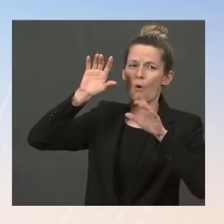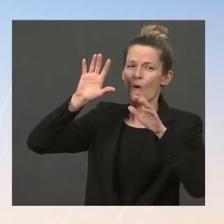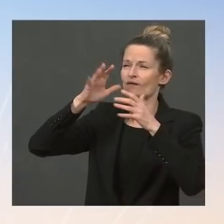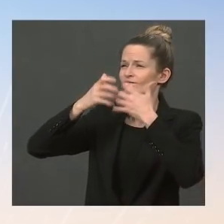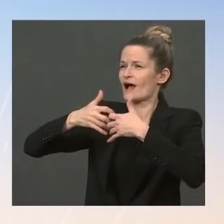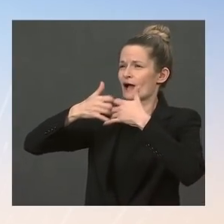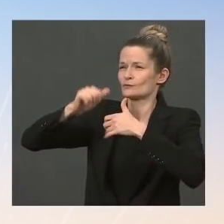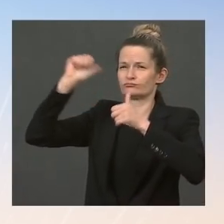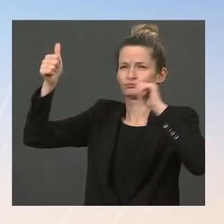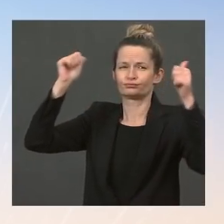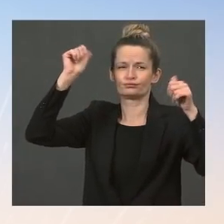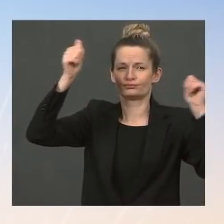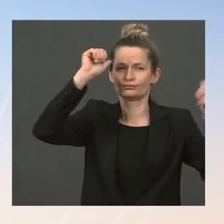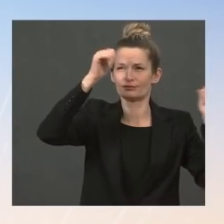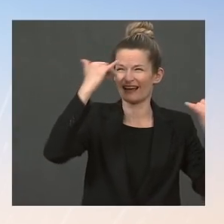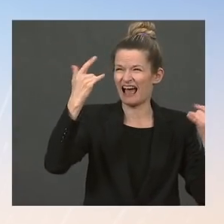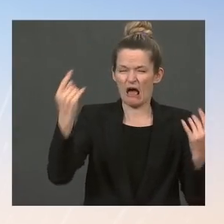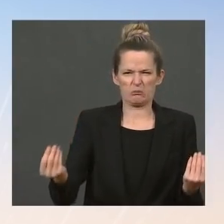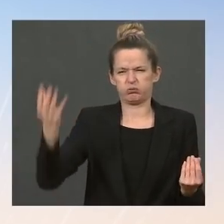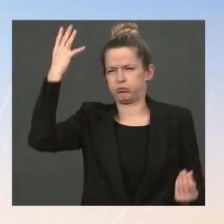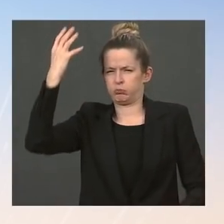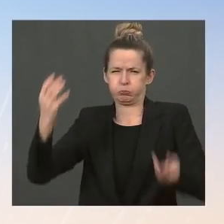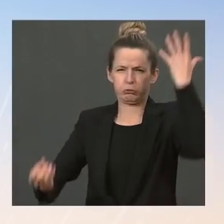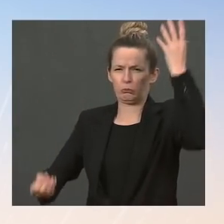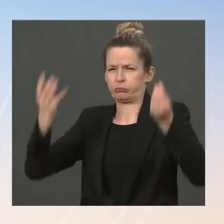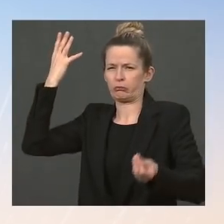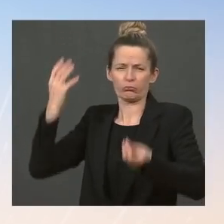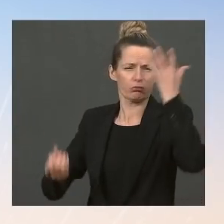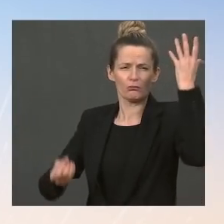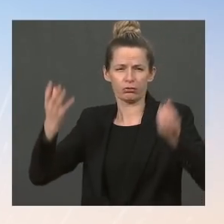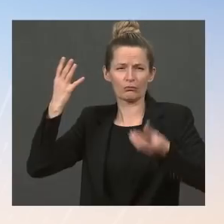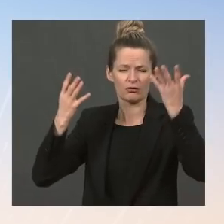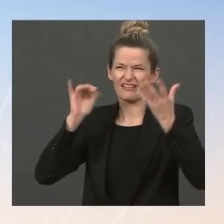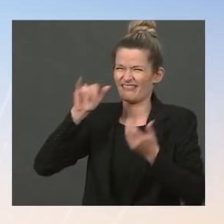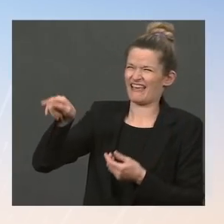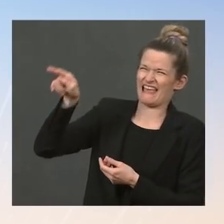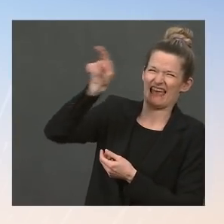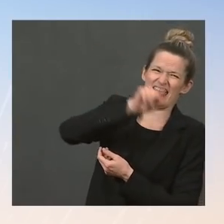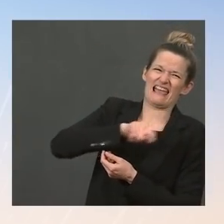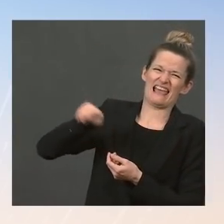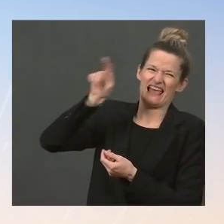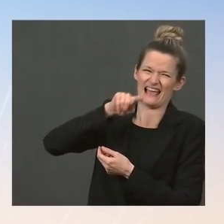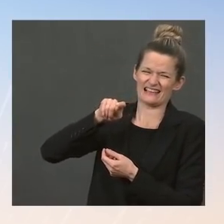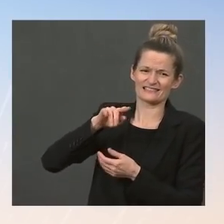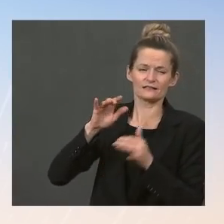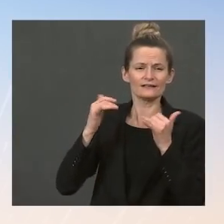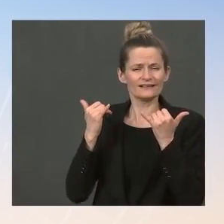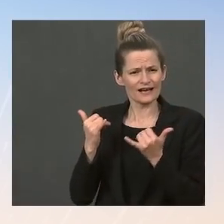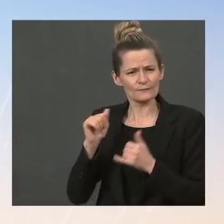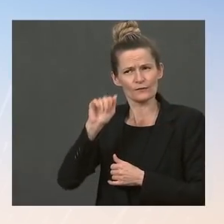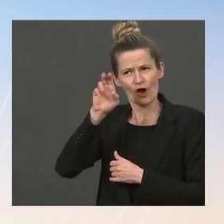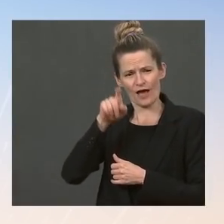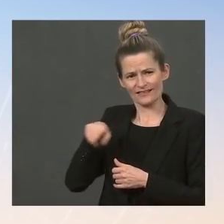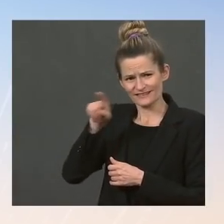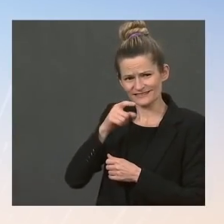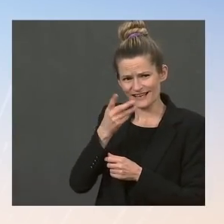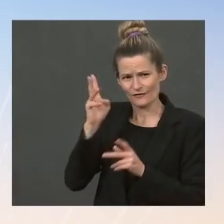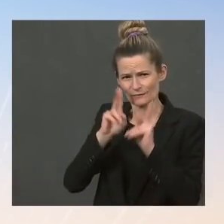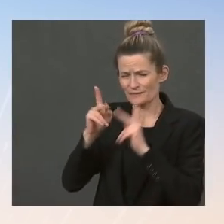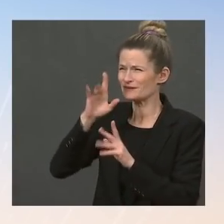But Representative Ilhan Omar and her colleagues wrote specifically to President Biden, asking him to look into this pipeline. I just want to know if the President